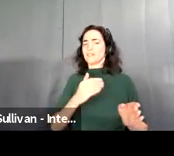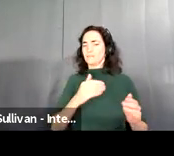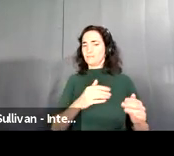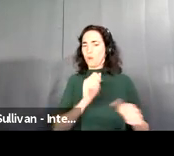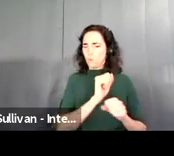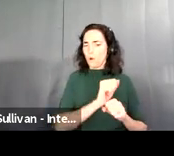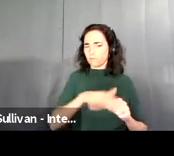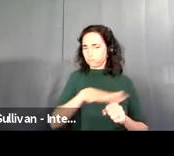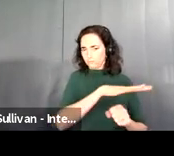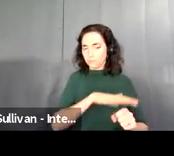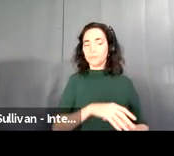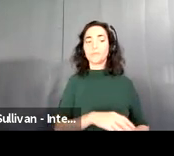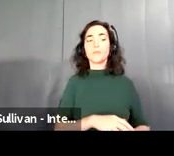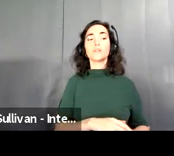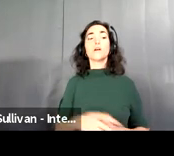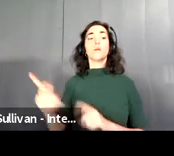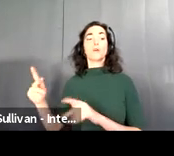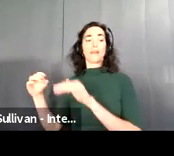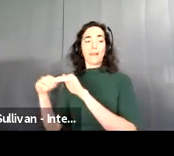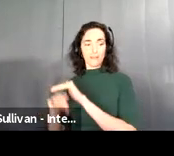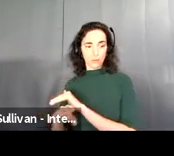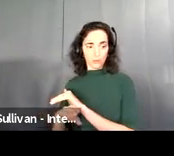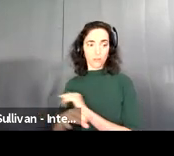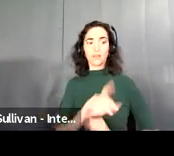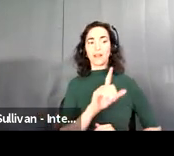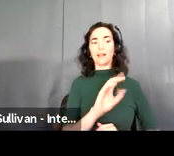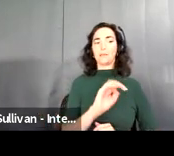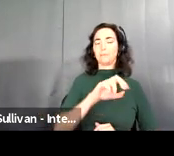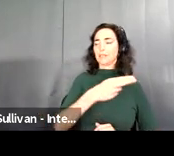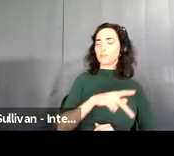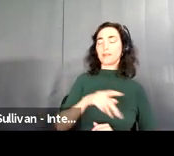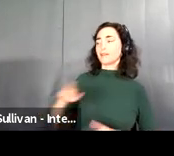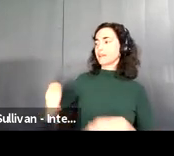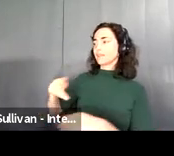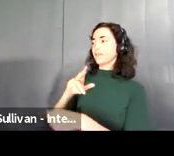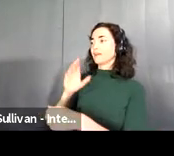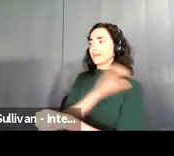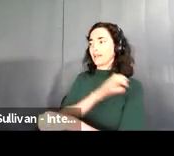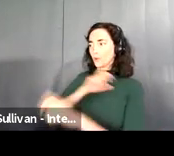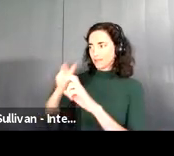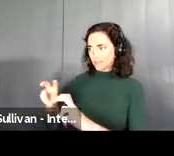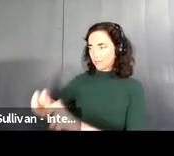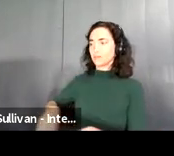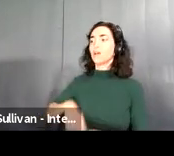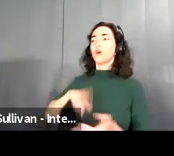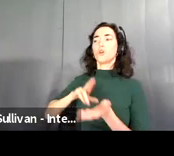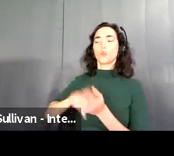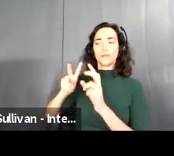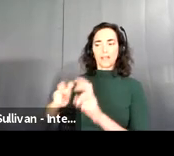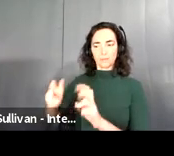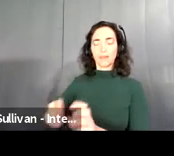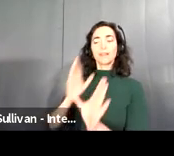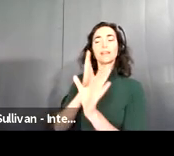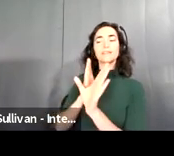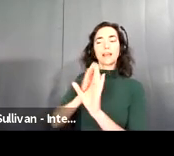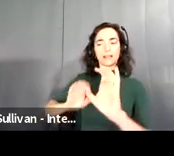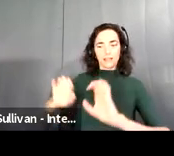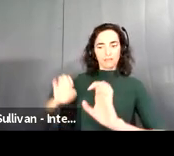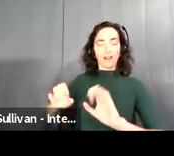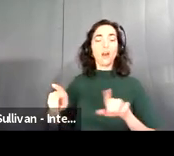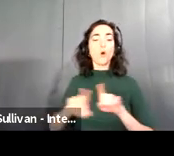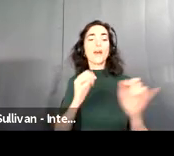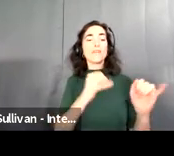So when individuals come in, they receive a clinical assessment by an animation team, a nursing assessment, a psychiatric evaluation, they also have individual in group therapy.